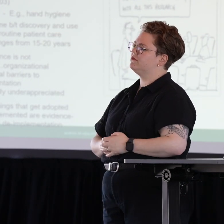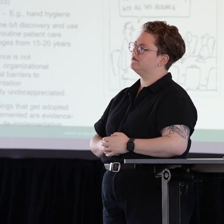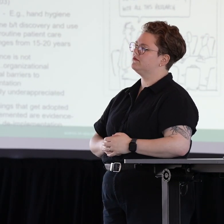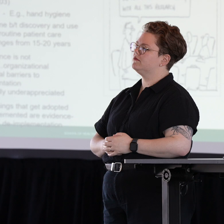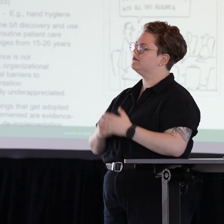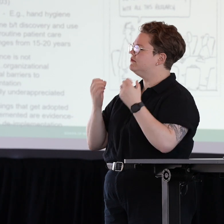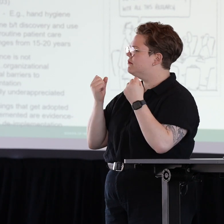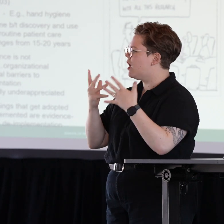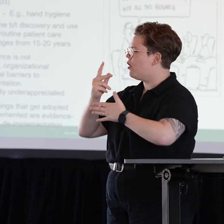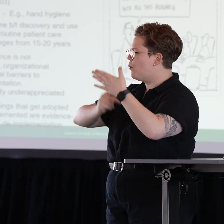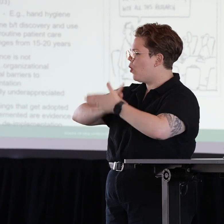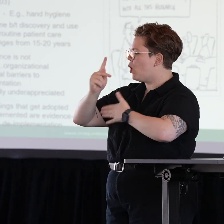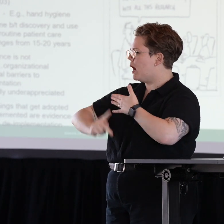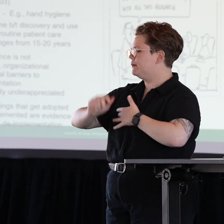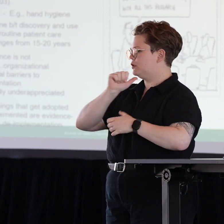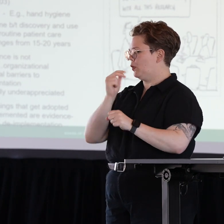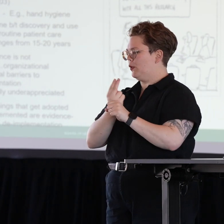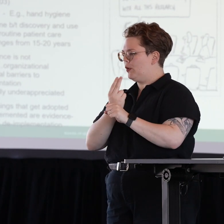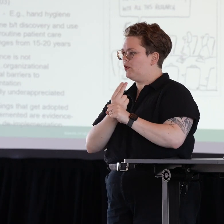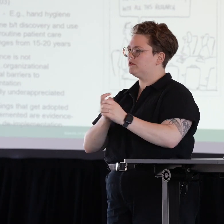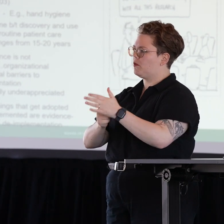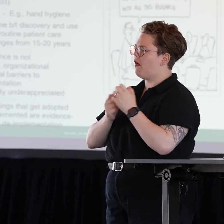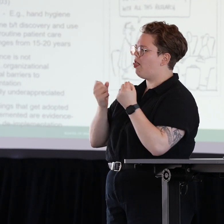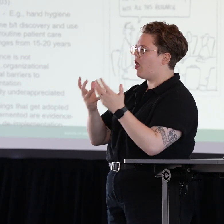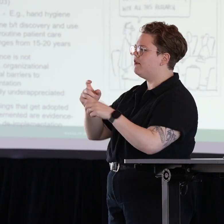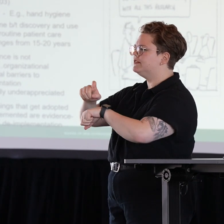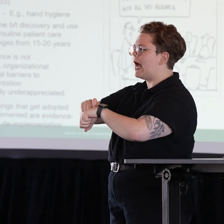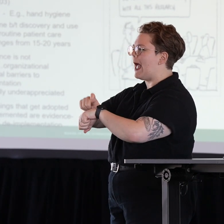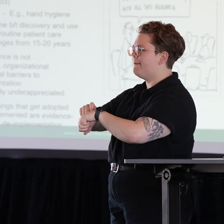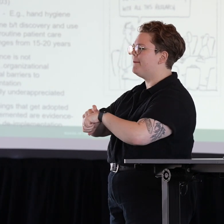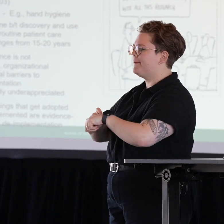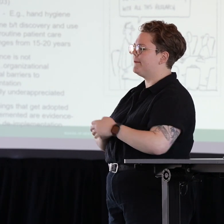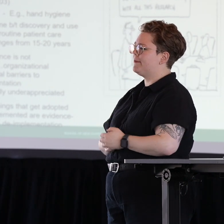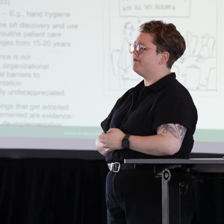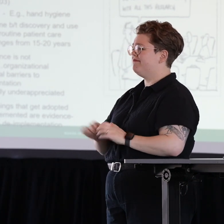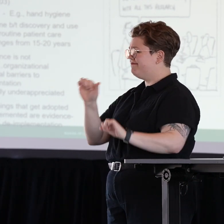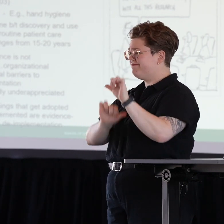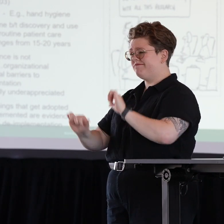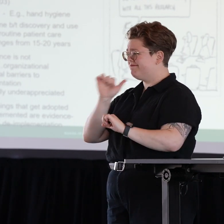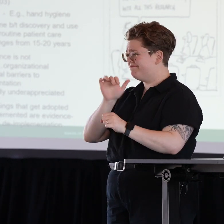either don't get used again or take a really long time. We also know that the science is not enough. Historical models would